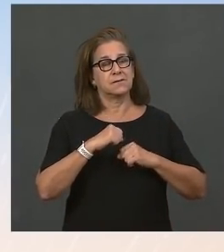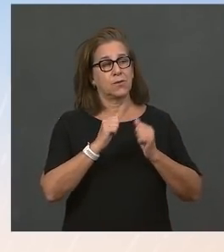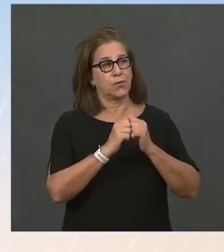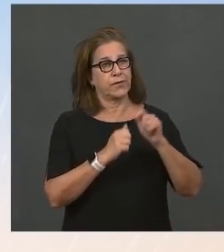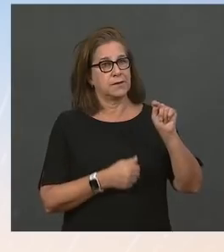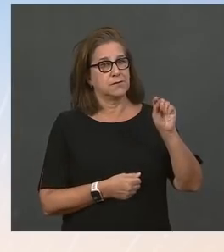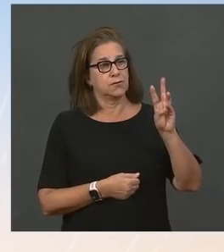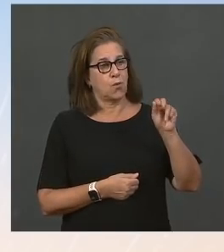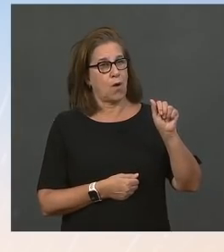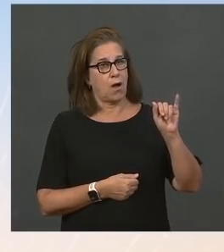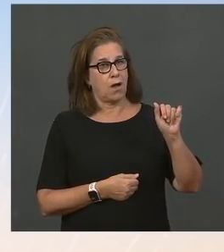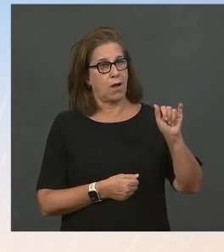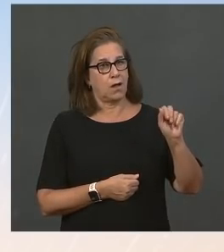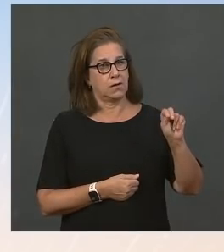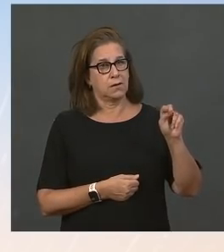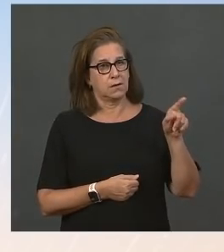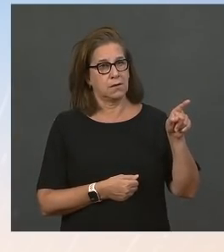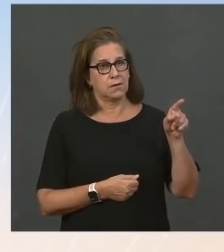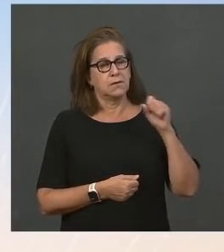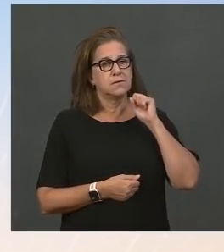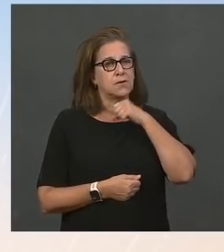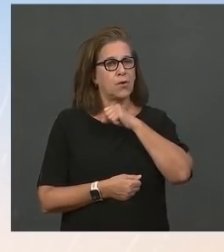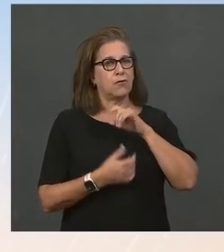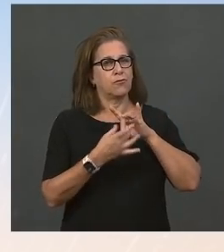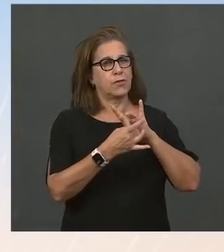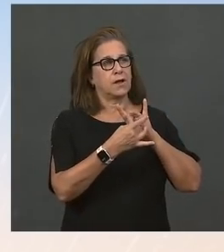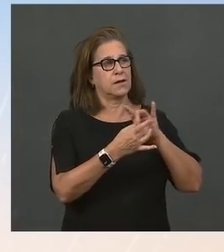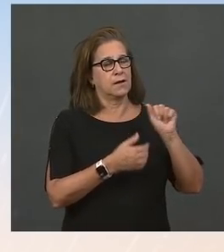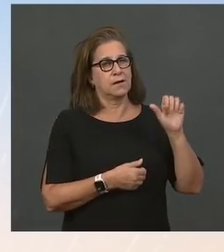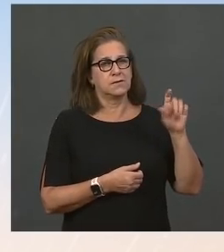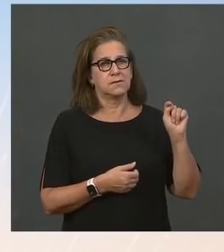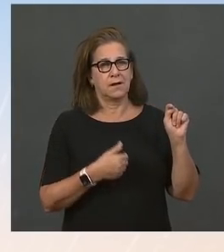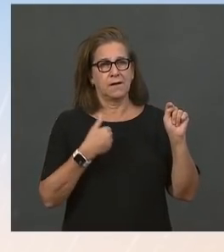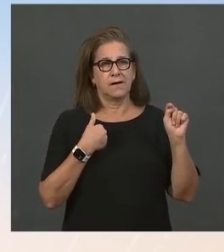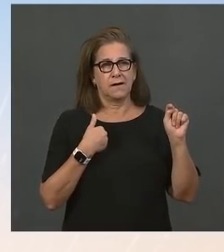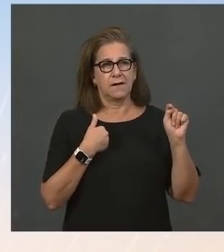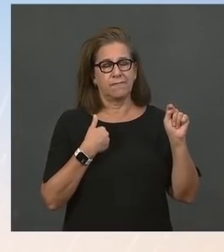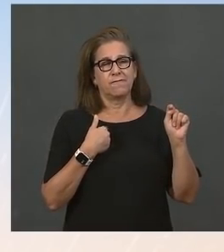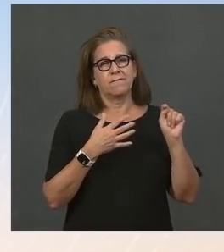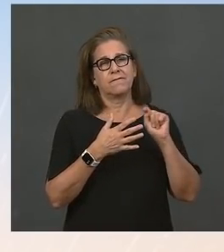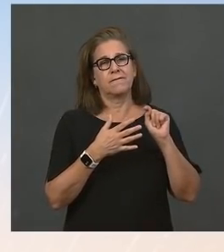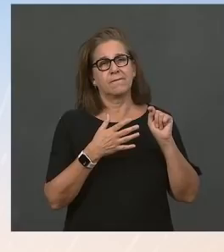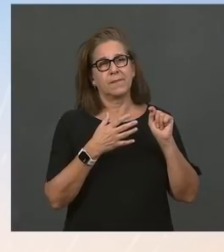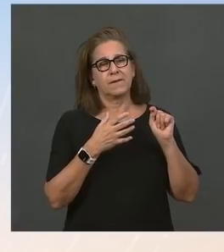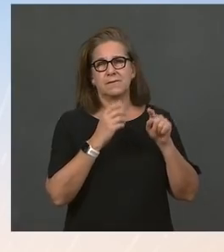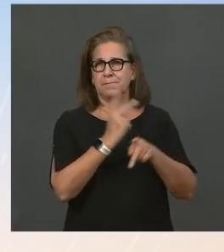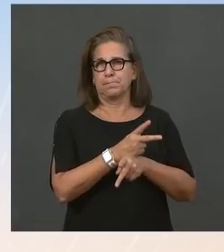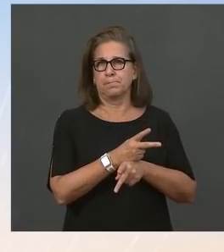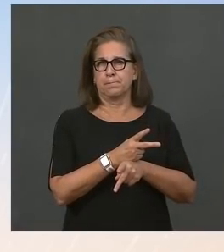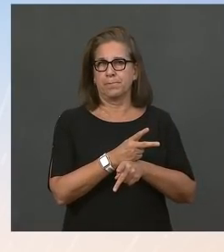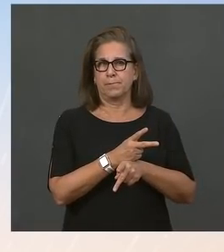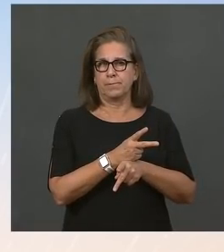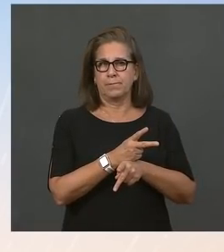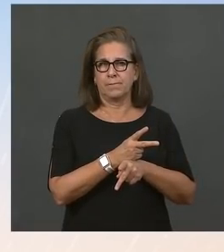Some of the principles of the Taiwan Relations Act that the United States will continue to abide by, of course, is assisting Taiwan